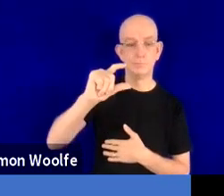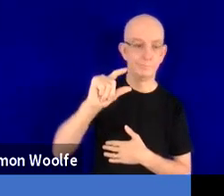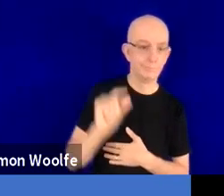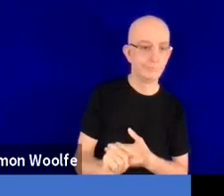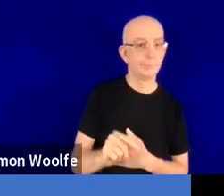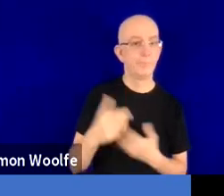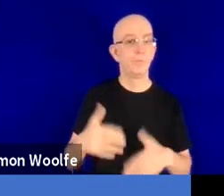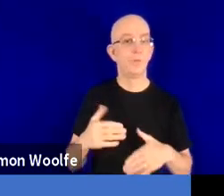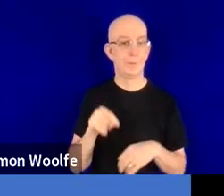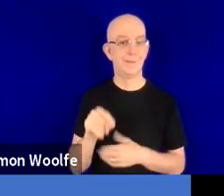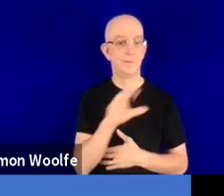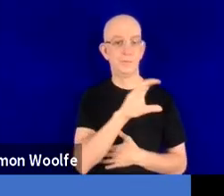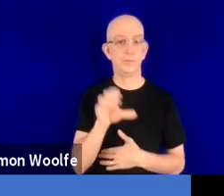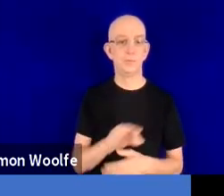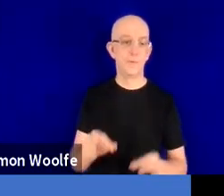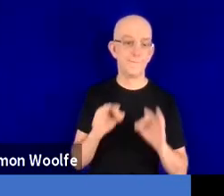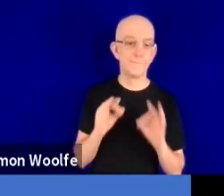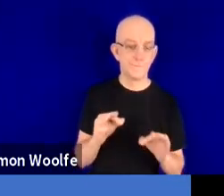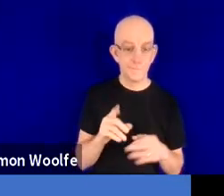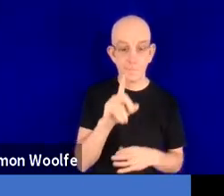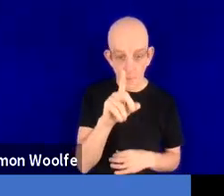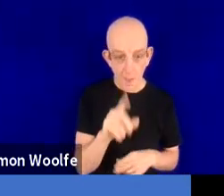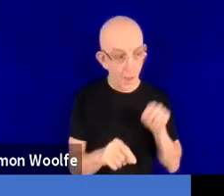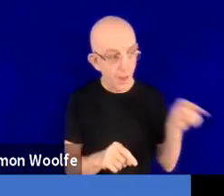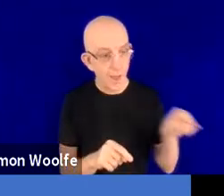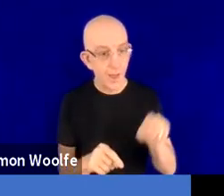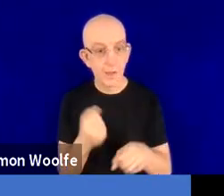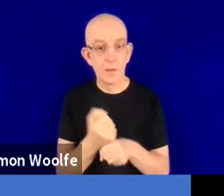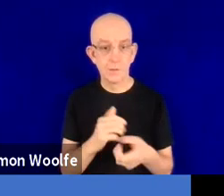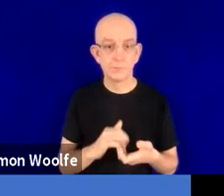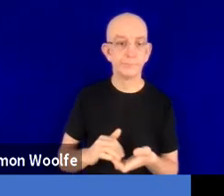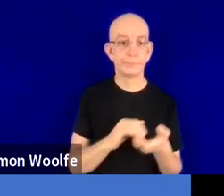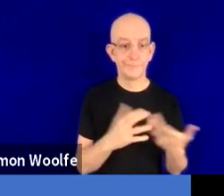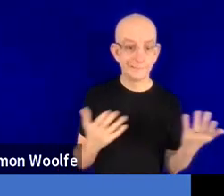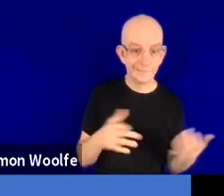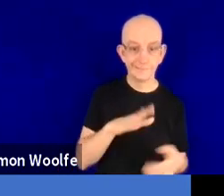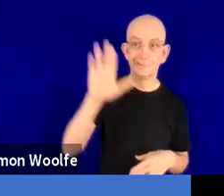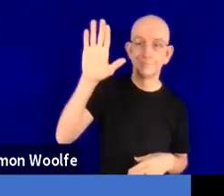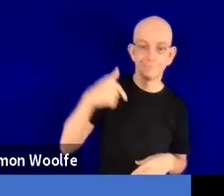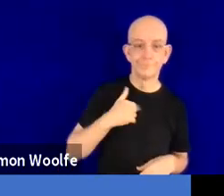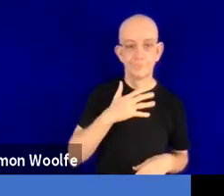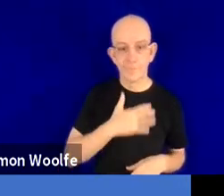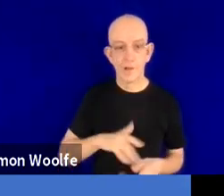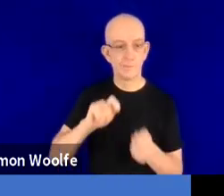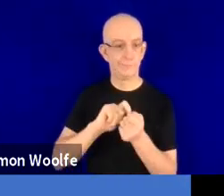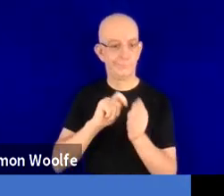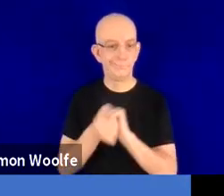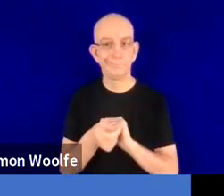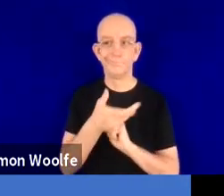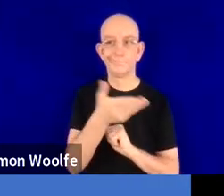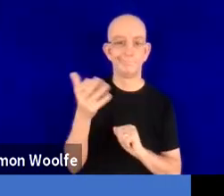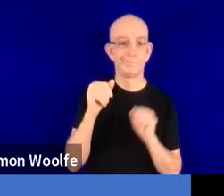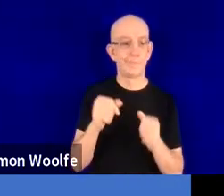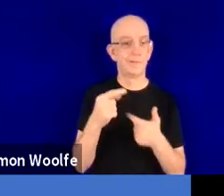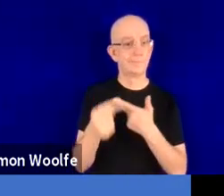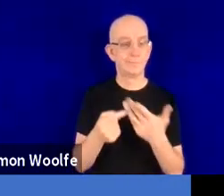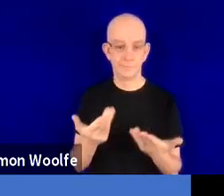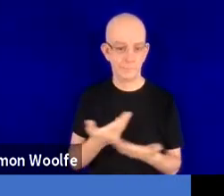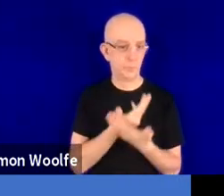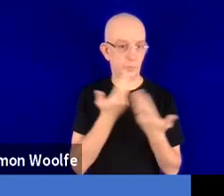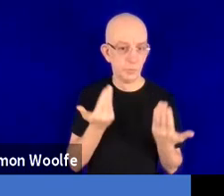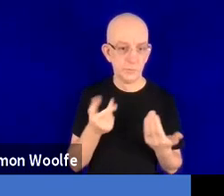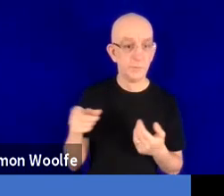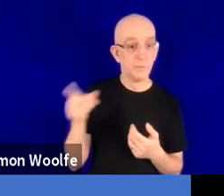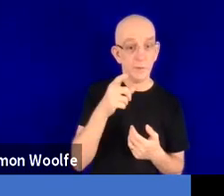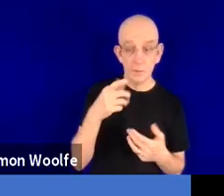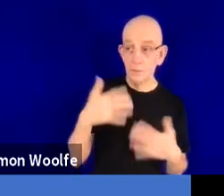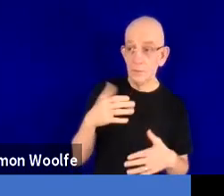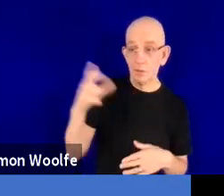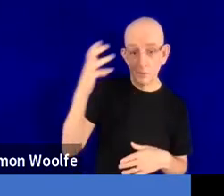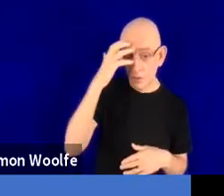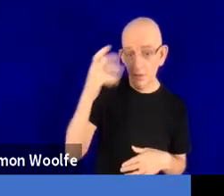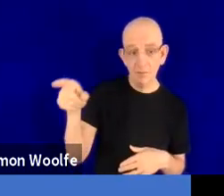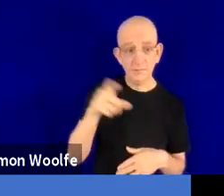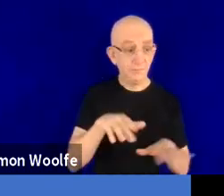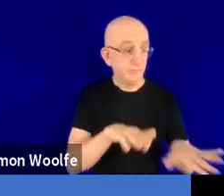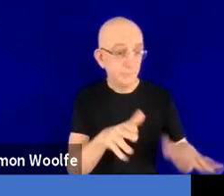except the many cases where government reached out to DPOs to help for outreach and identification of person with disabilities for response